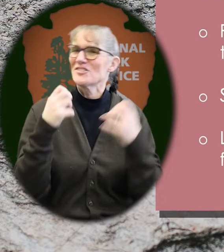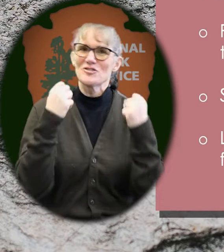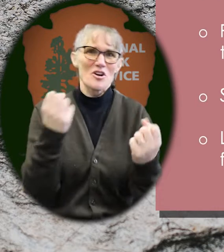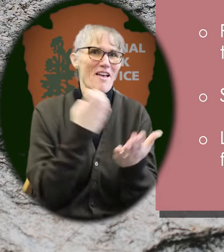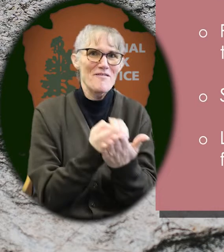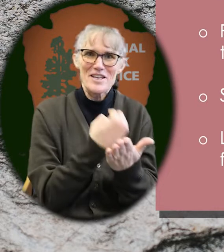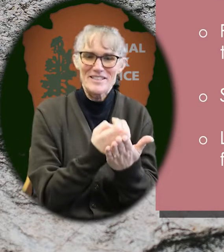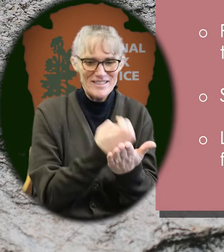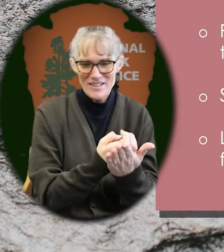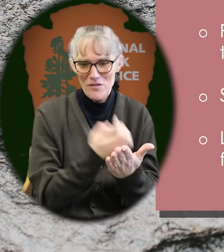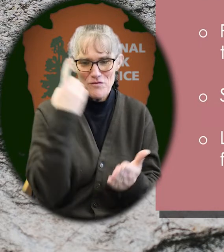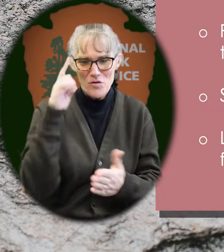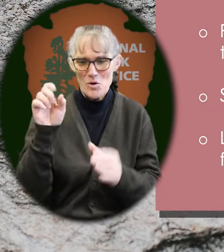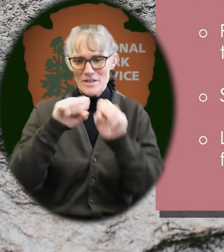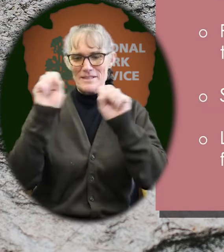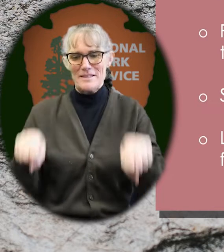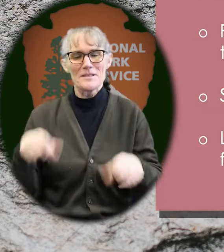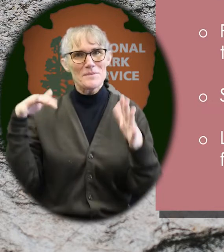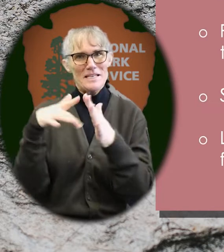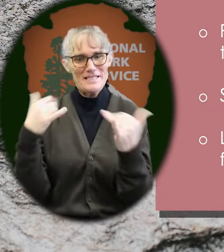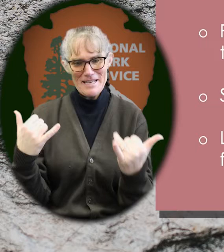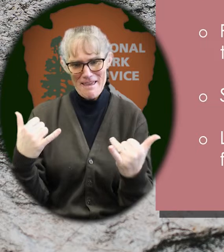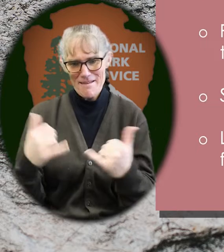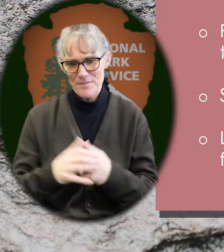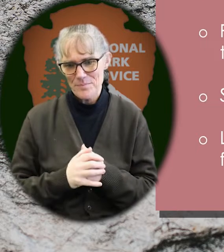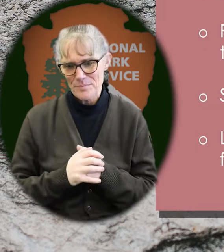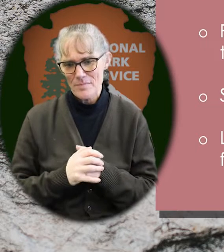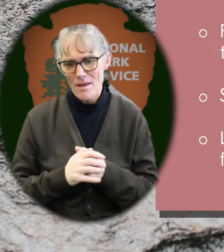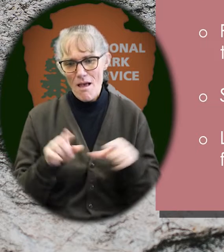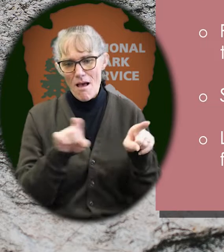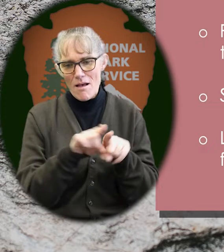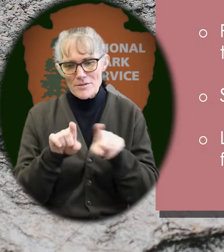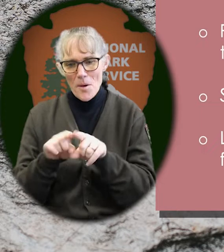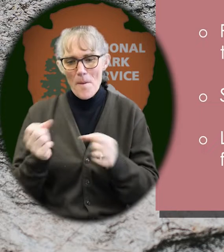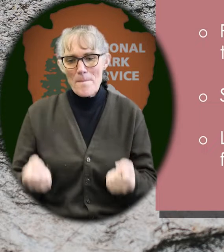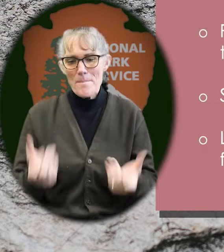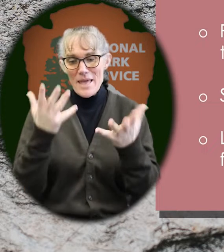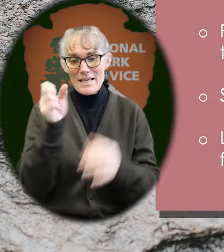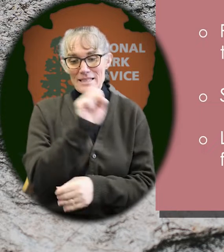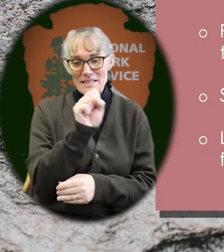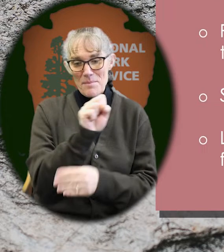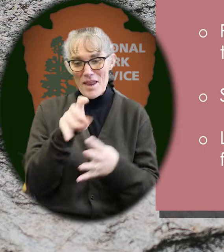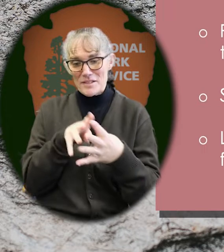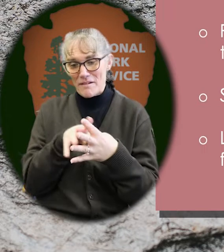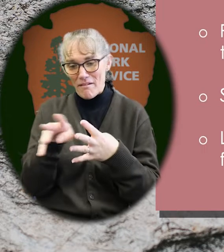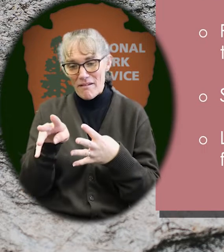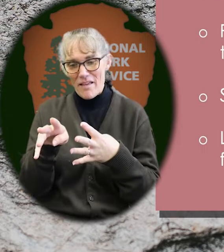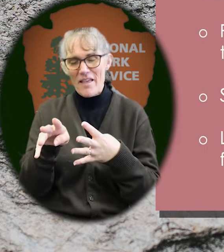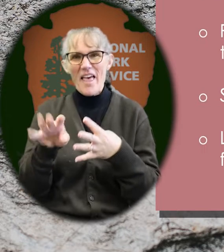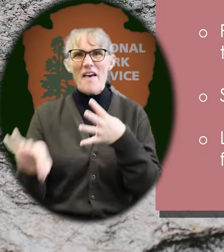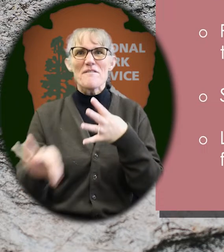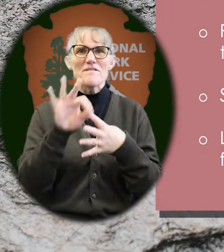Um. And then also large samples of various Stenomylus species are found uh from the same locality.